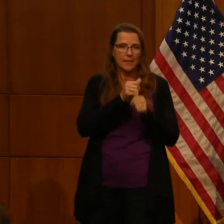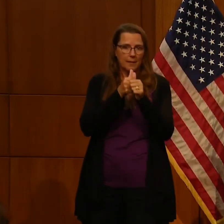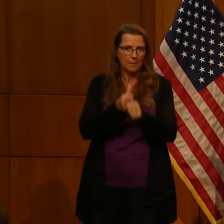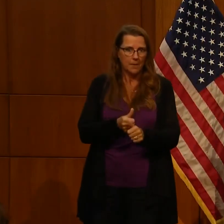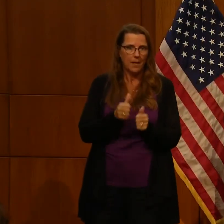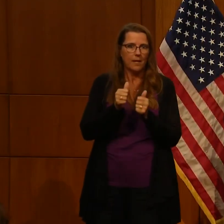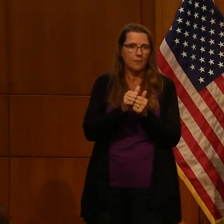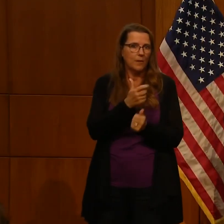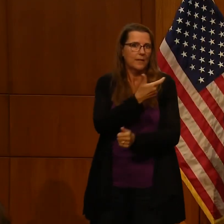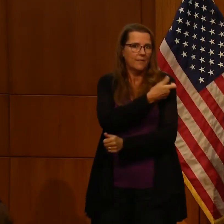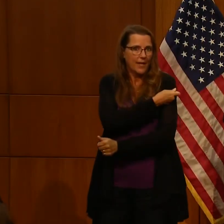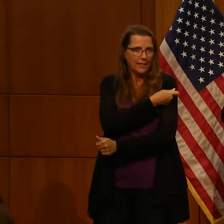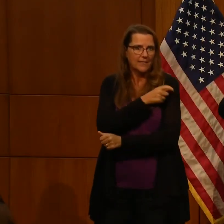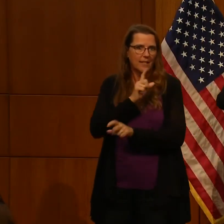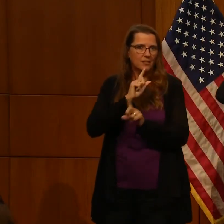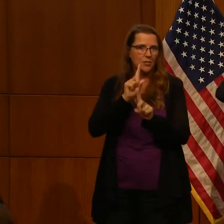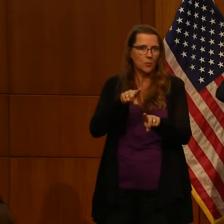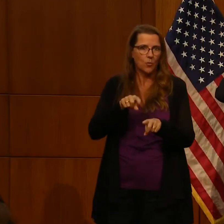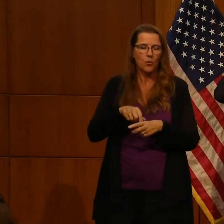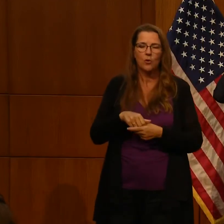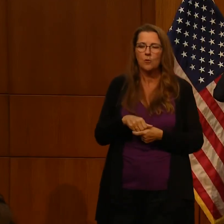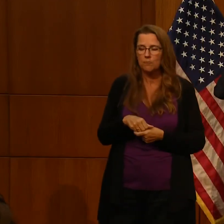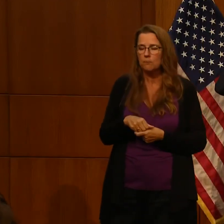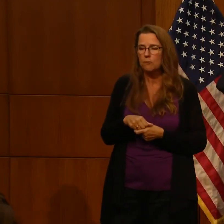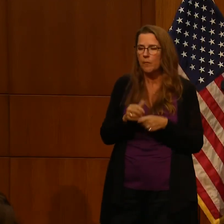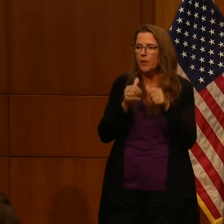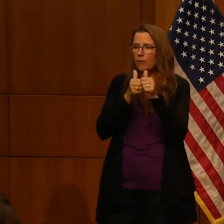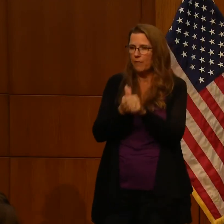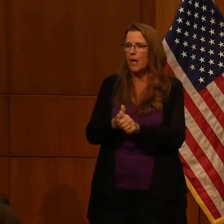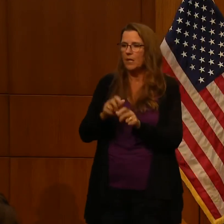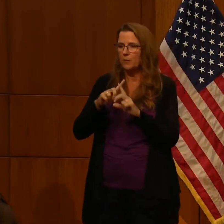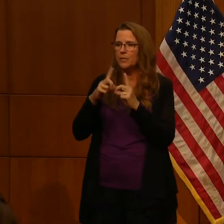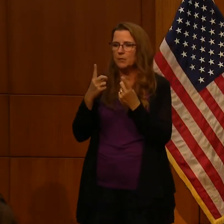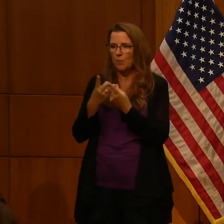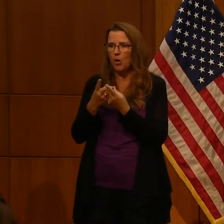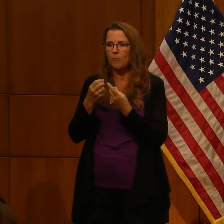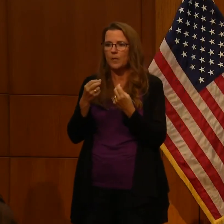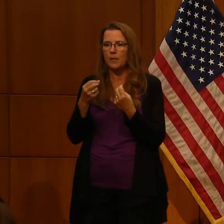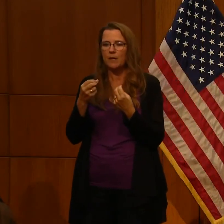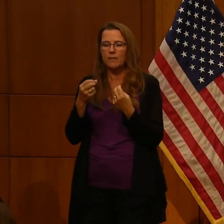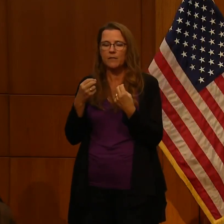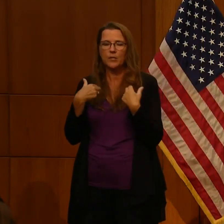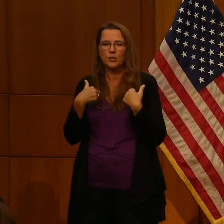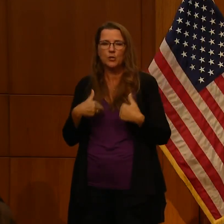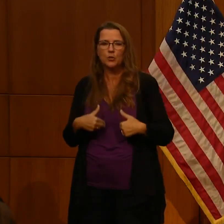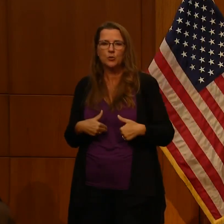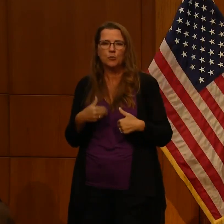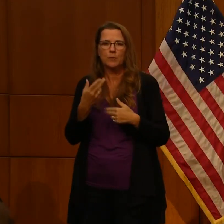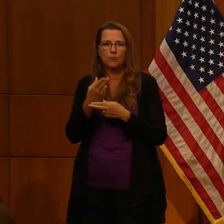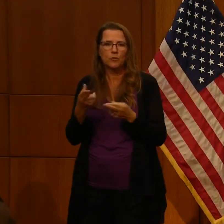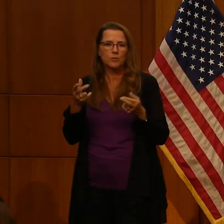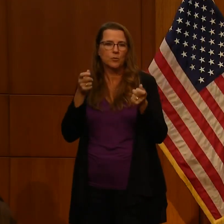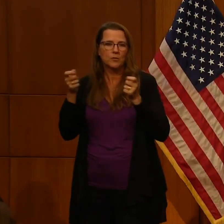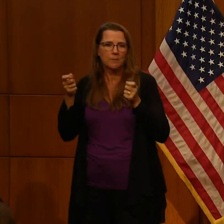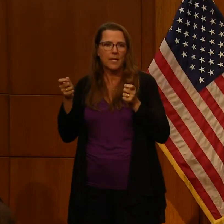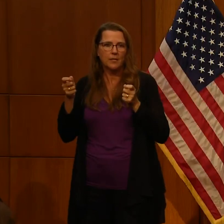QUESTIONS HAVING TO DO WITH OUR VIRGINIA STATE POLICE AND COMPLYING WITH THE VACCINATION ORDER. THEY ARE FOLLOWING THE